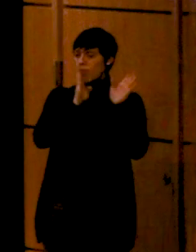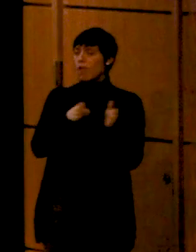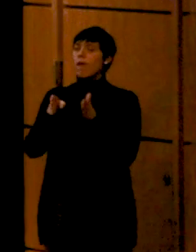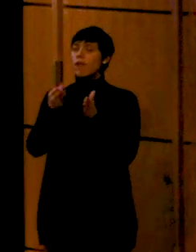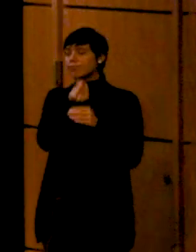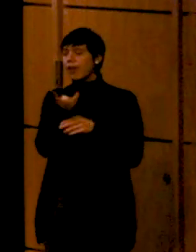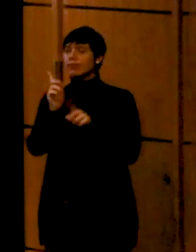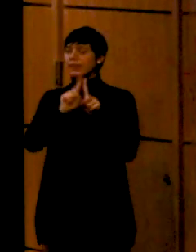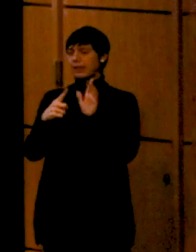including "Venice.